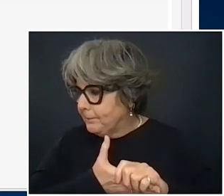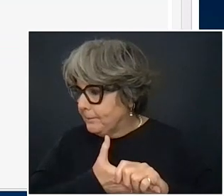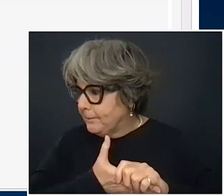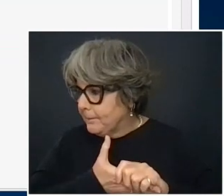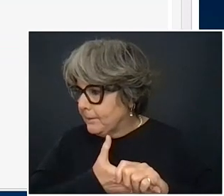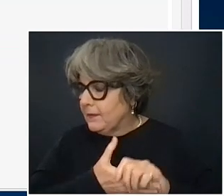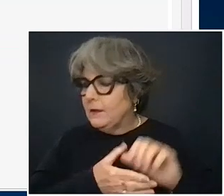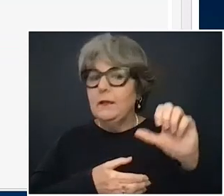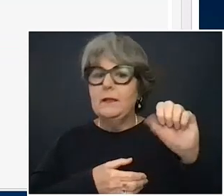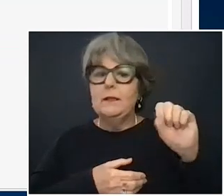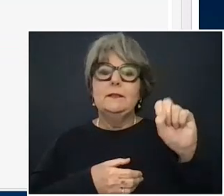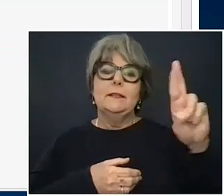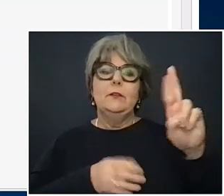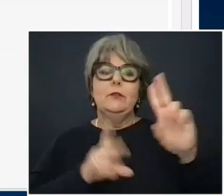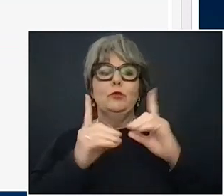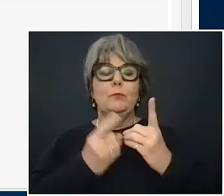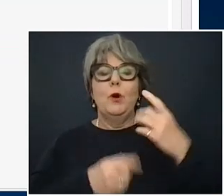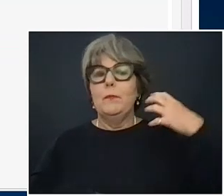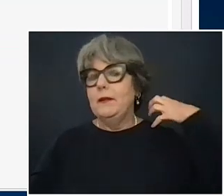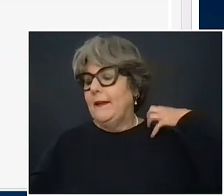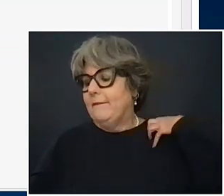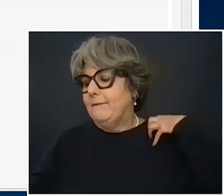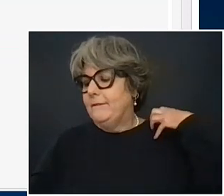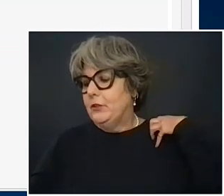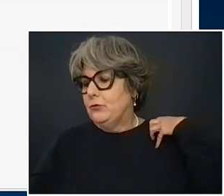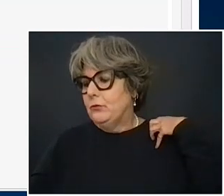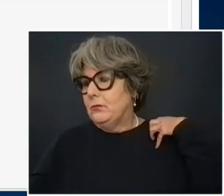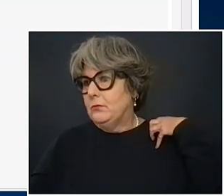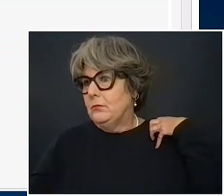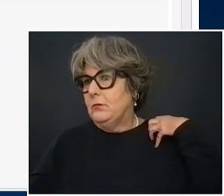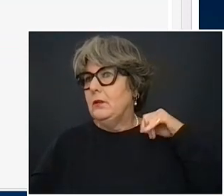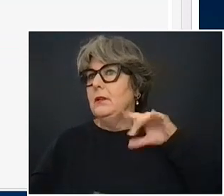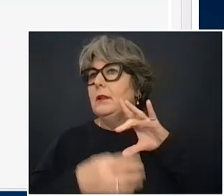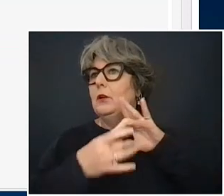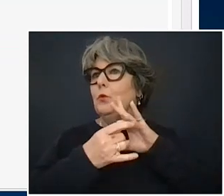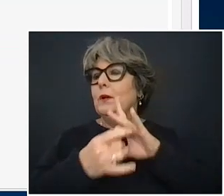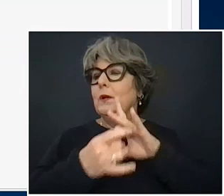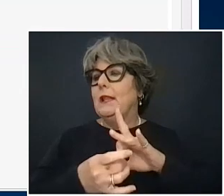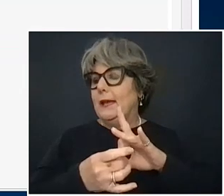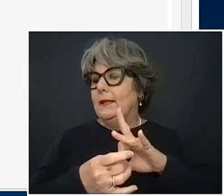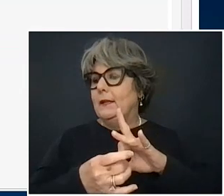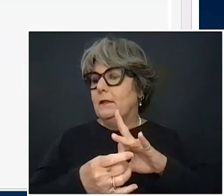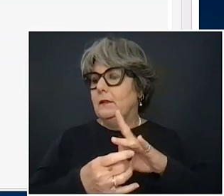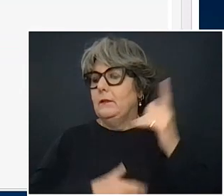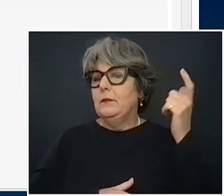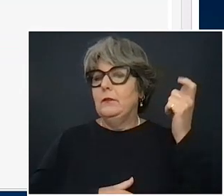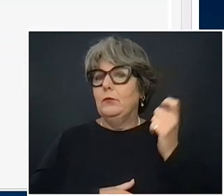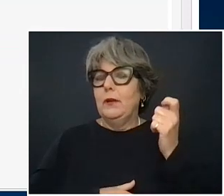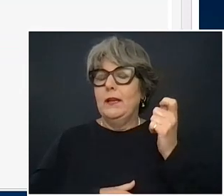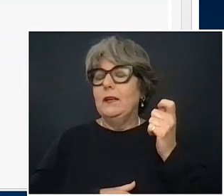And this is basically related to the grant of initial period- the initial period of